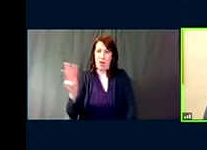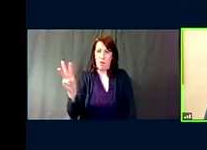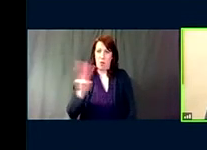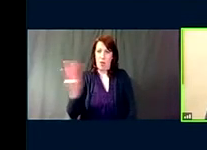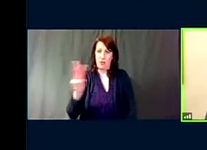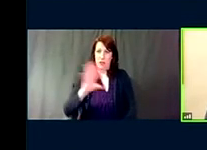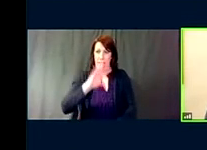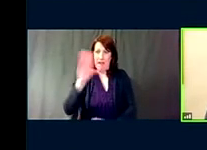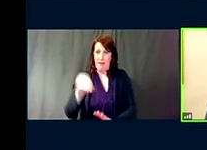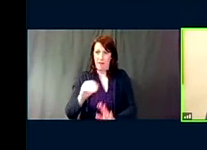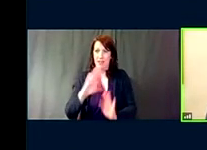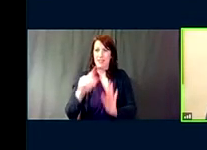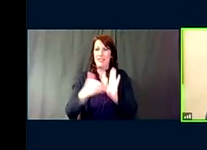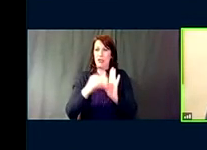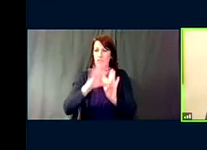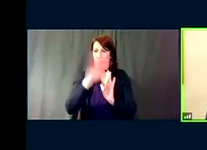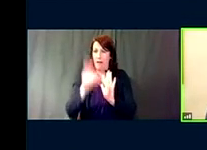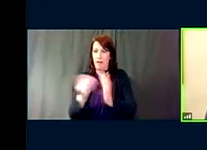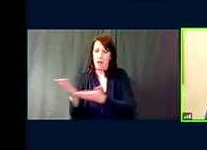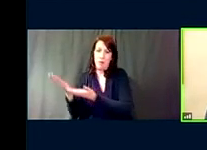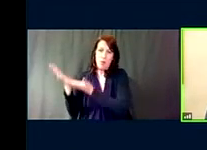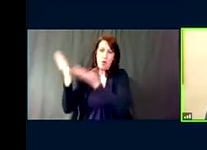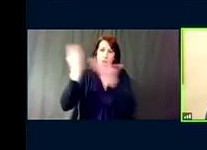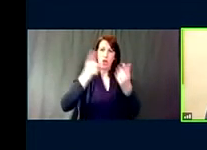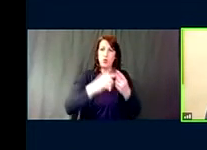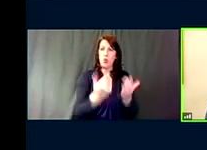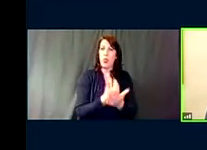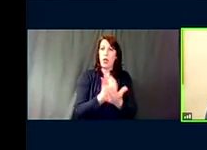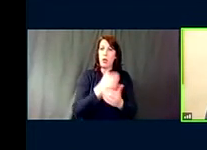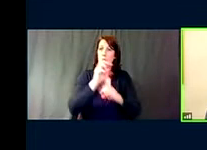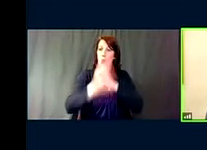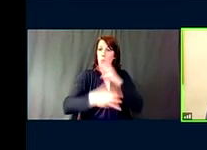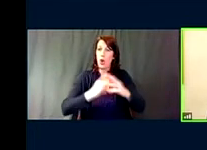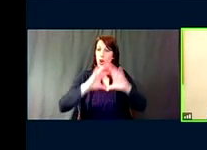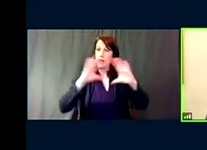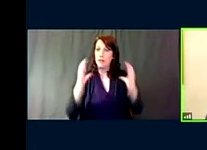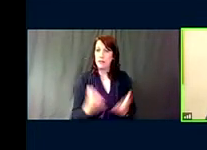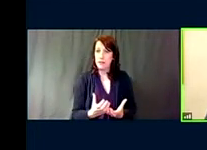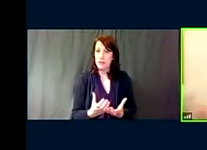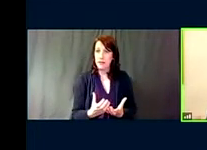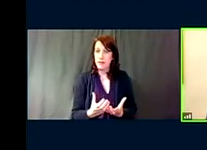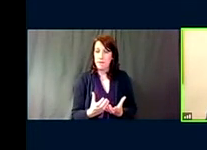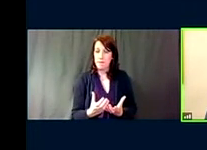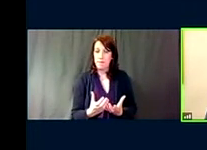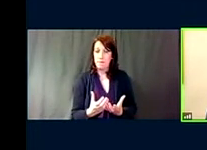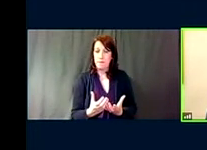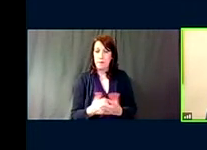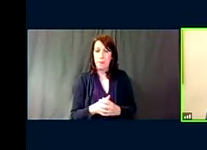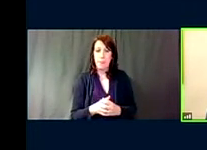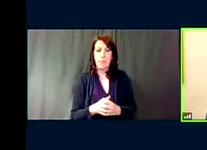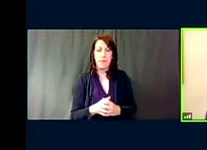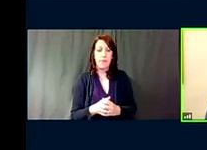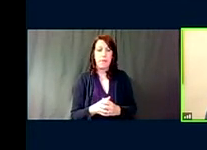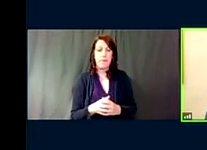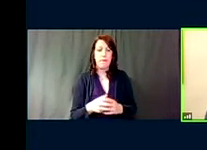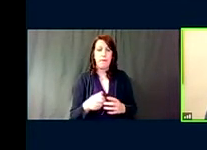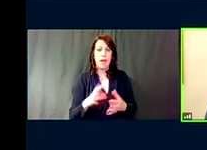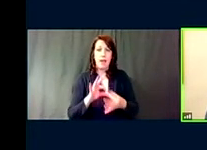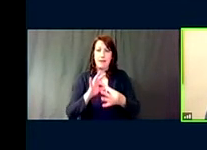OVER 10 MILLION WEST CENTRAL AFRICANS WERE ENSLAVED AND BROUGHT TO THE SO-CALLED NEW